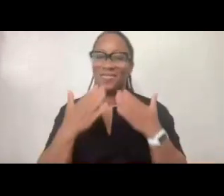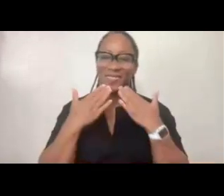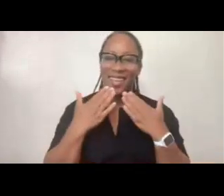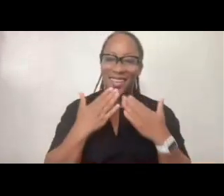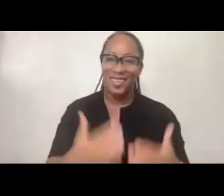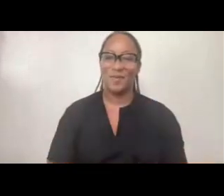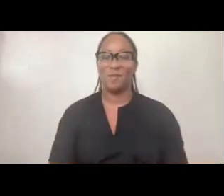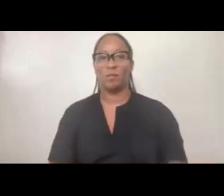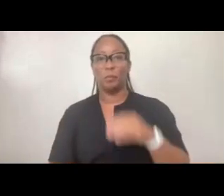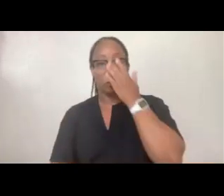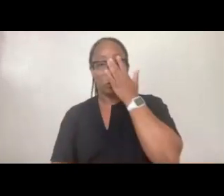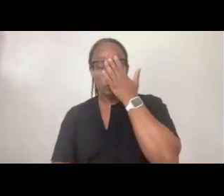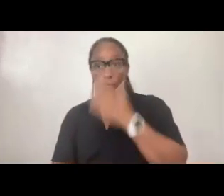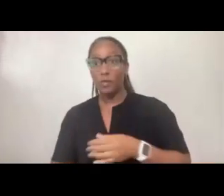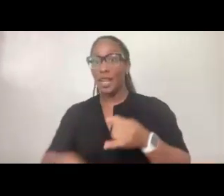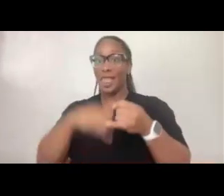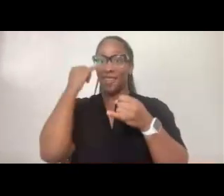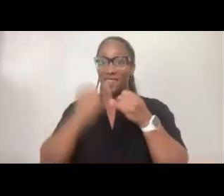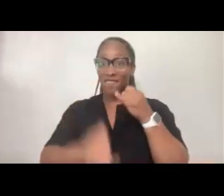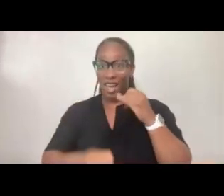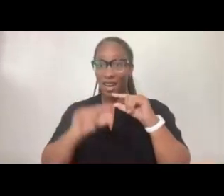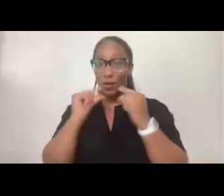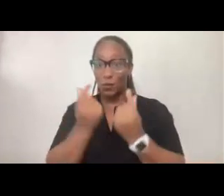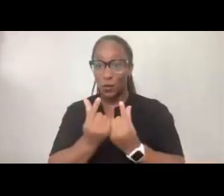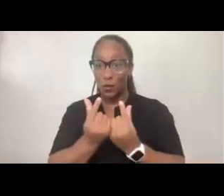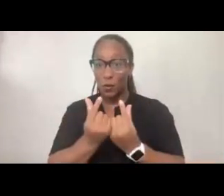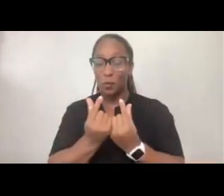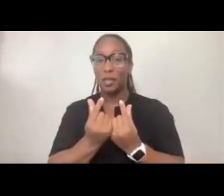Great. Thank you, Louise. And to our final group who have just